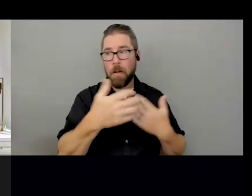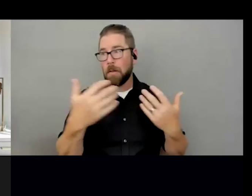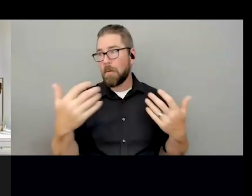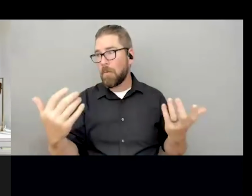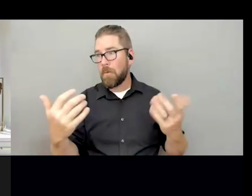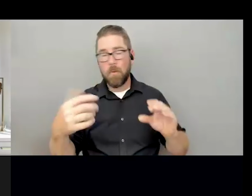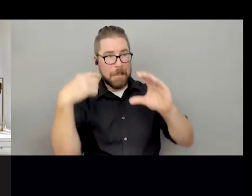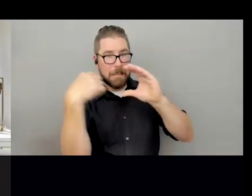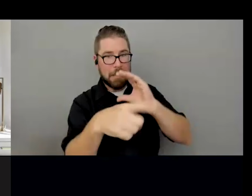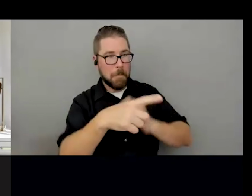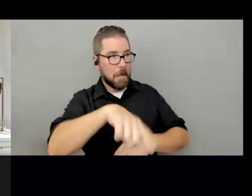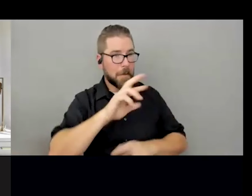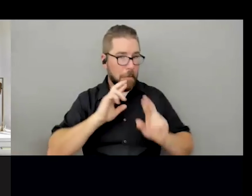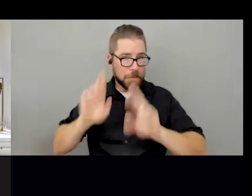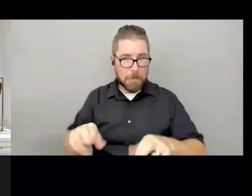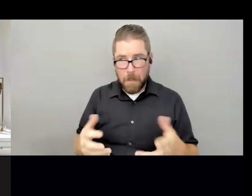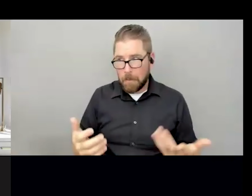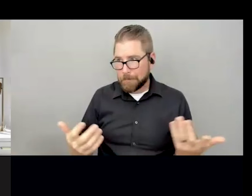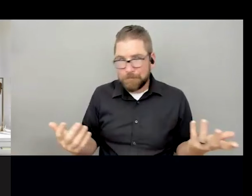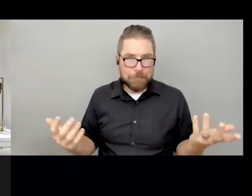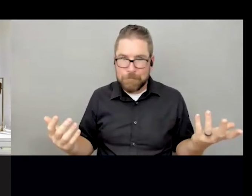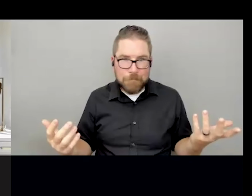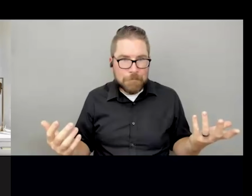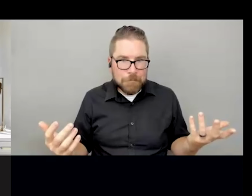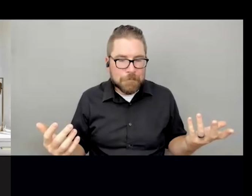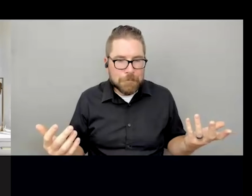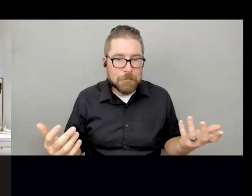So while they may be in the classroom five days a week, that's great.